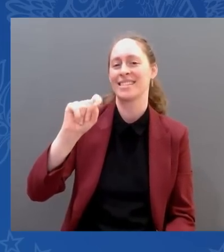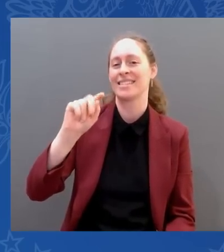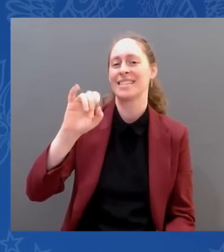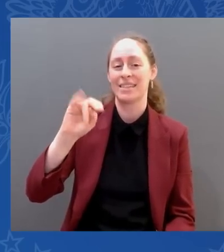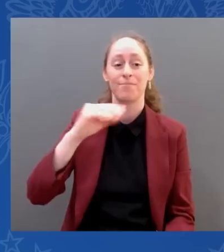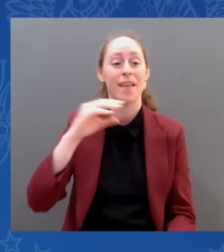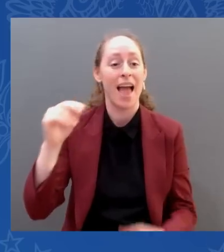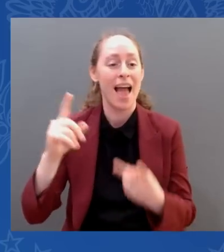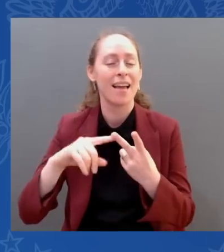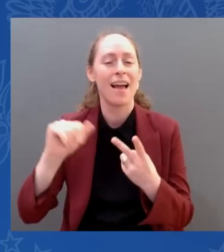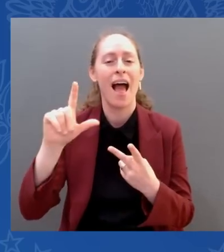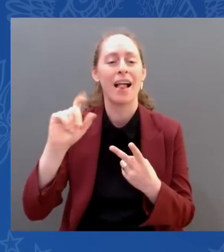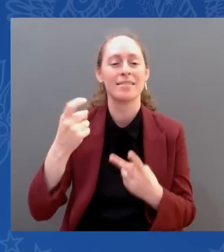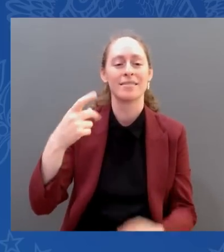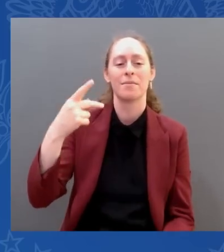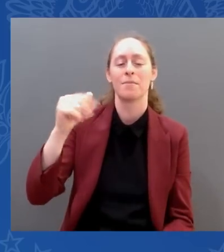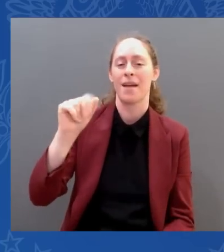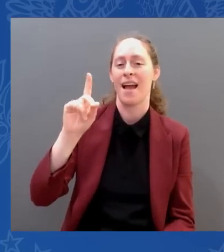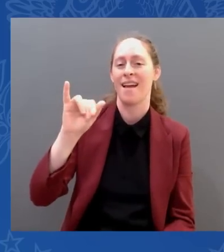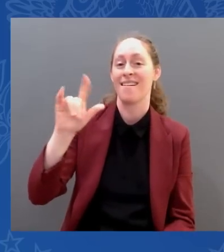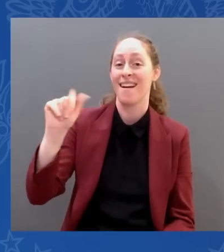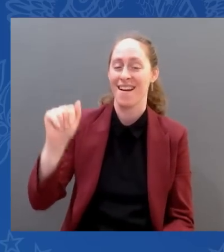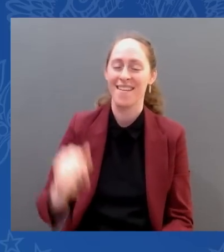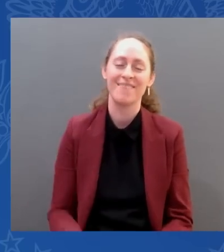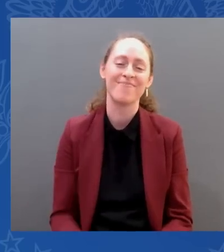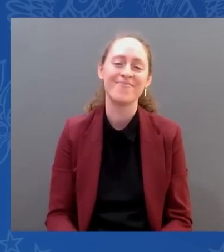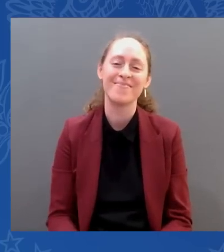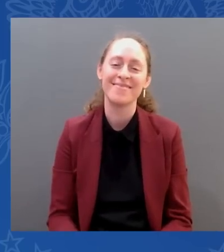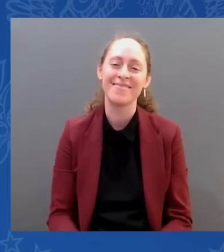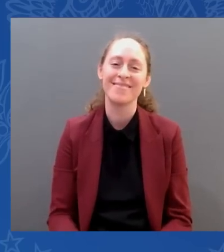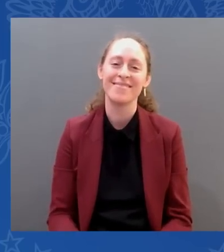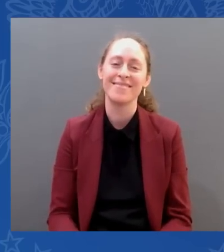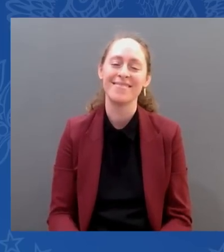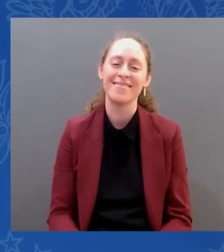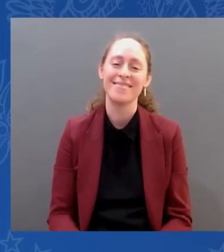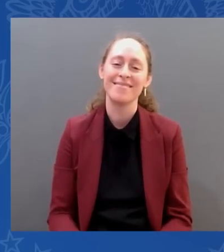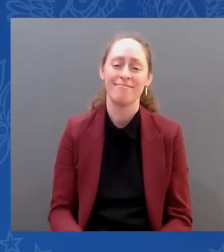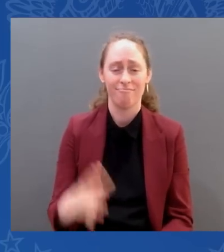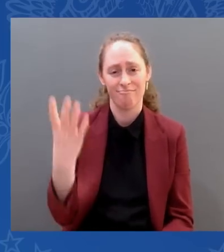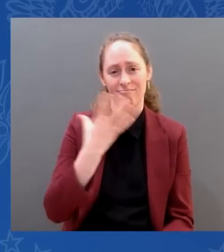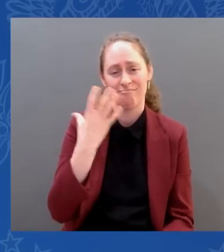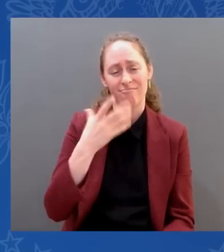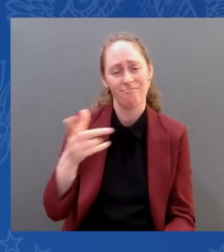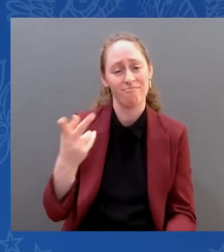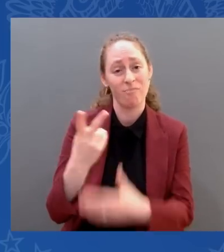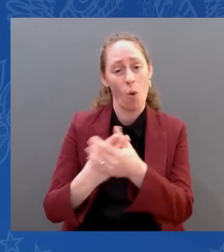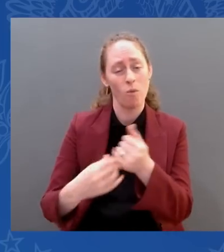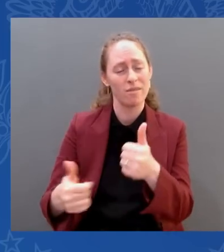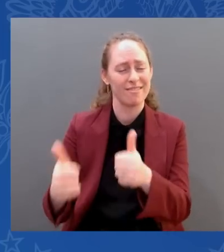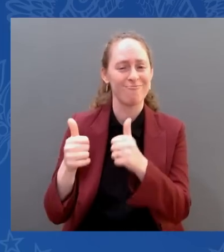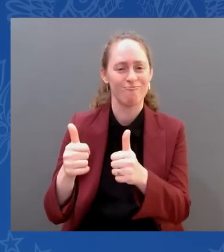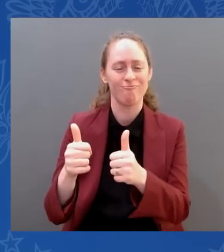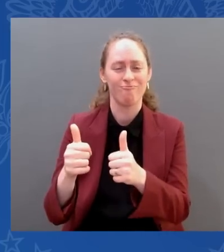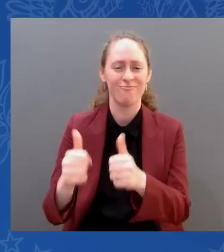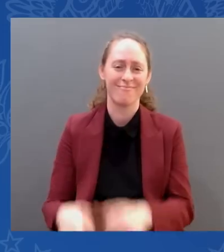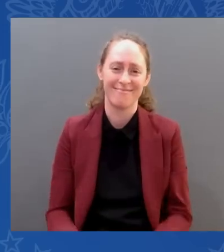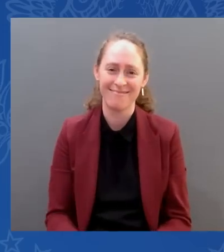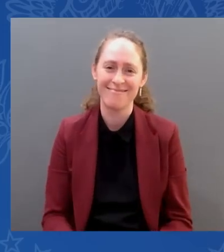particularly compared to these guys. You know what I mean? And me. But seriously, thank you, Nanette, for the fire you bring. You bring some fire to this.